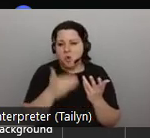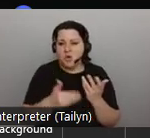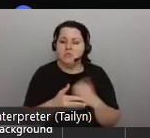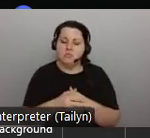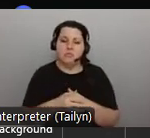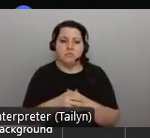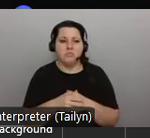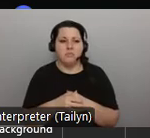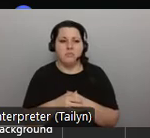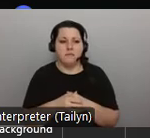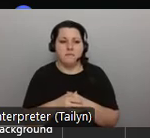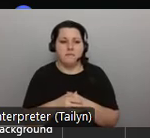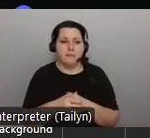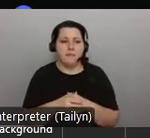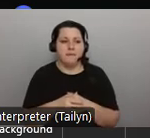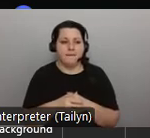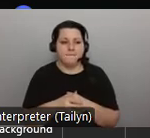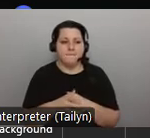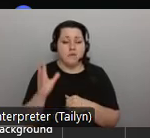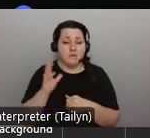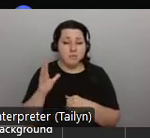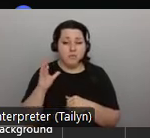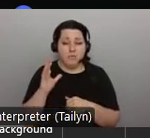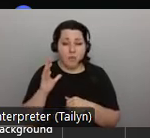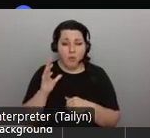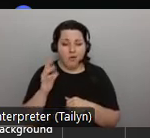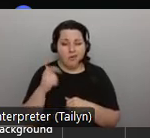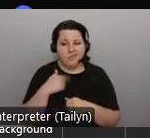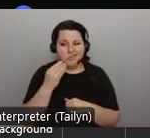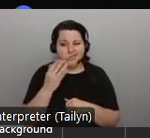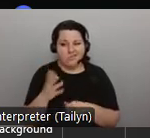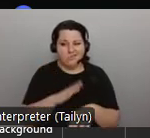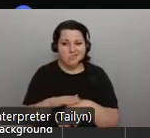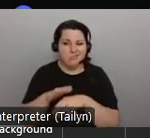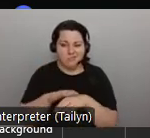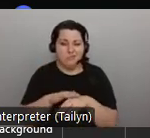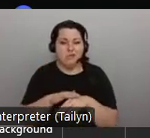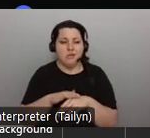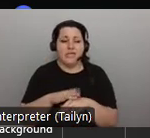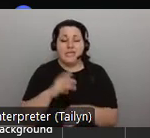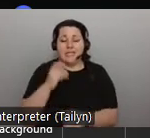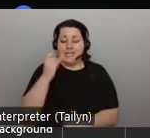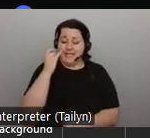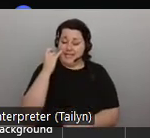that are your default aren't the greatest for that, so like this default one, that text is a little light, which is why